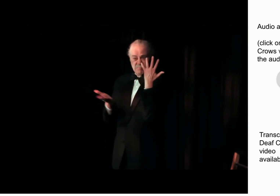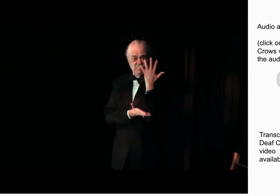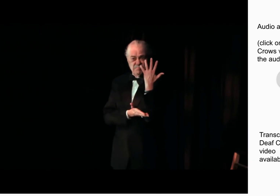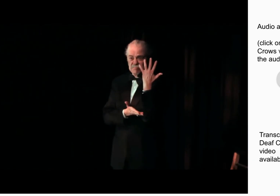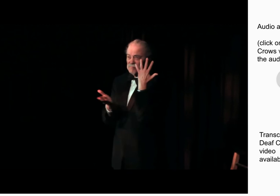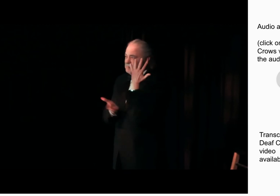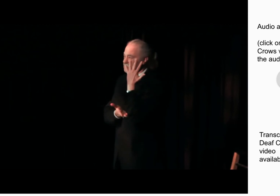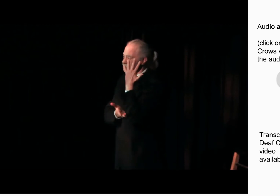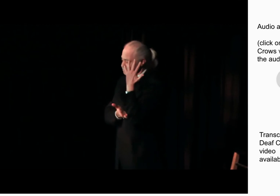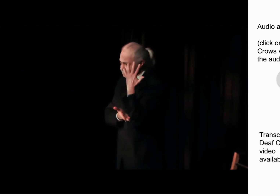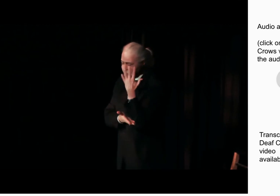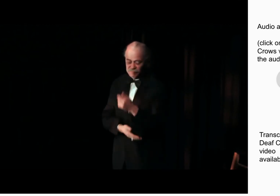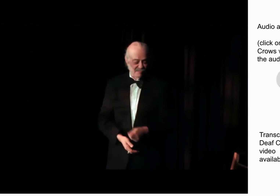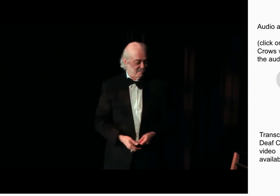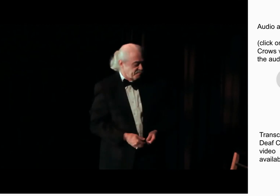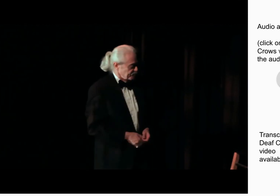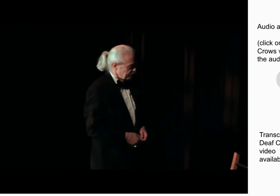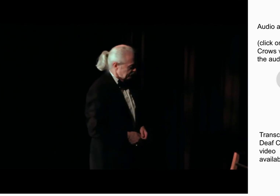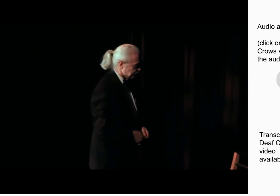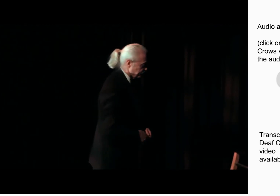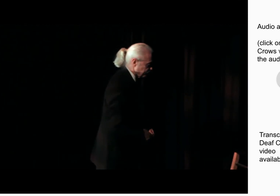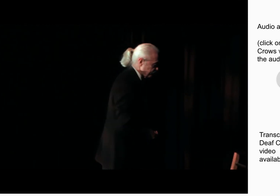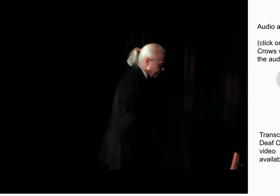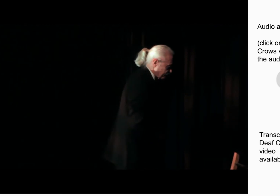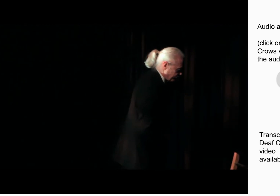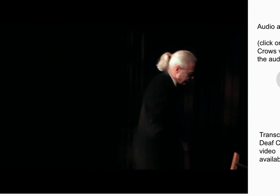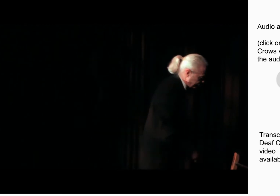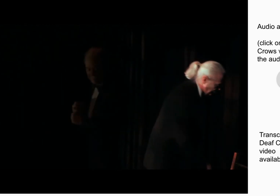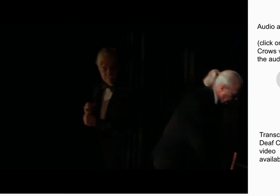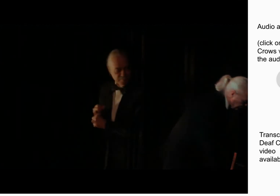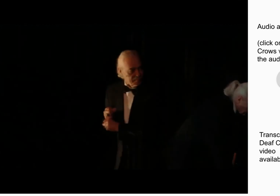A woodsman saw it and decided to chop the tree down.